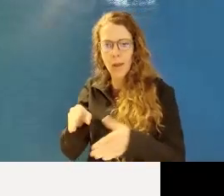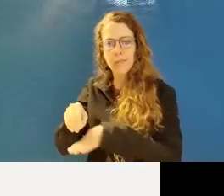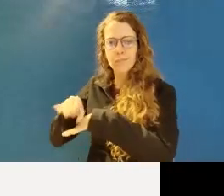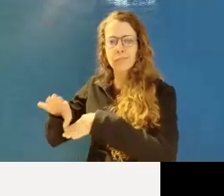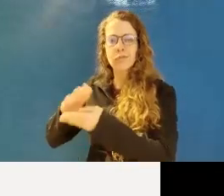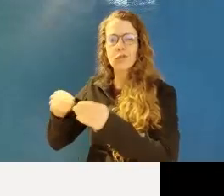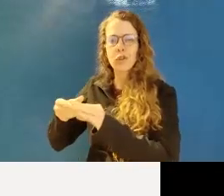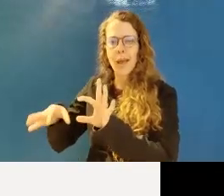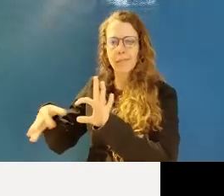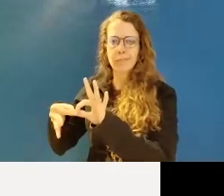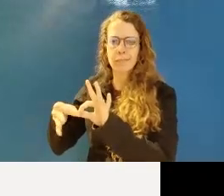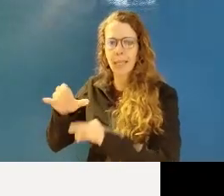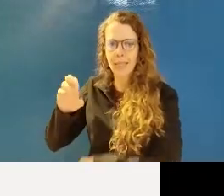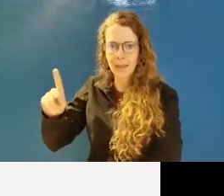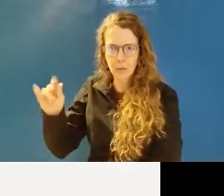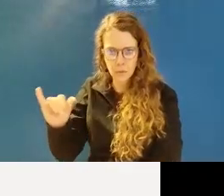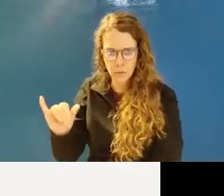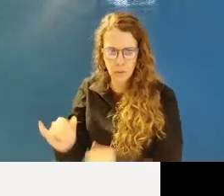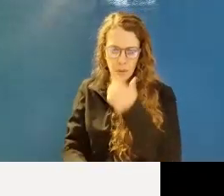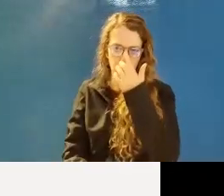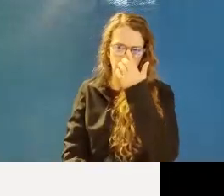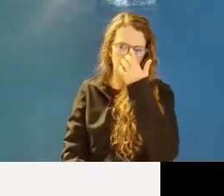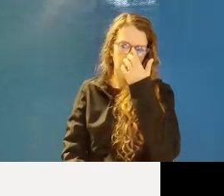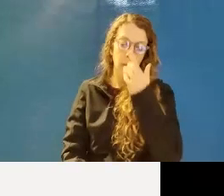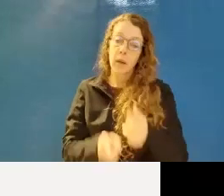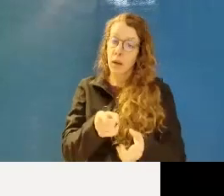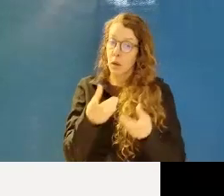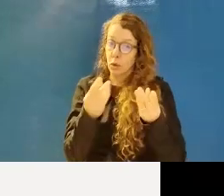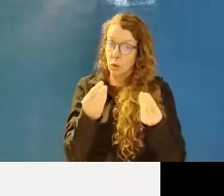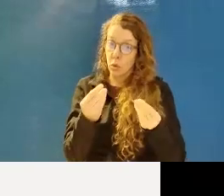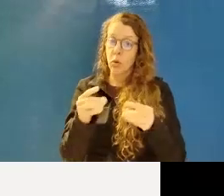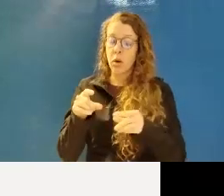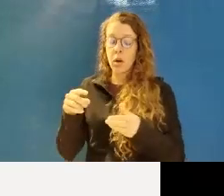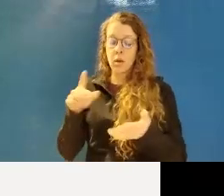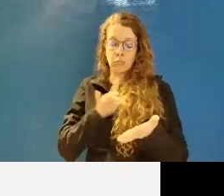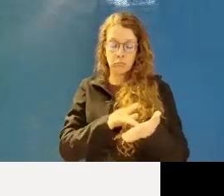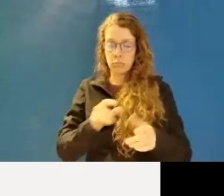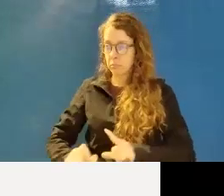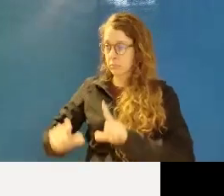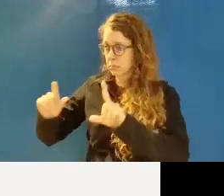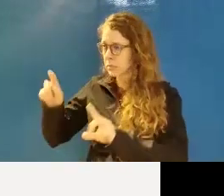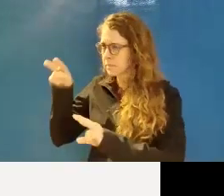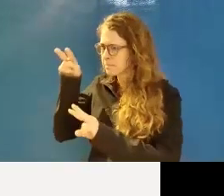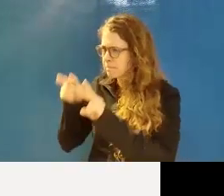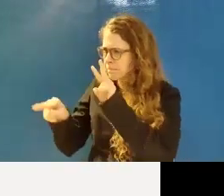And what you'll really want to do is take a look at this, and for each of,